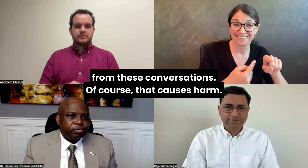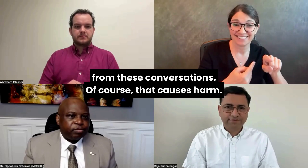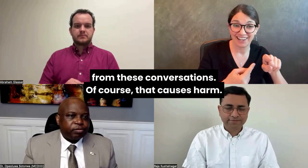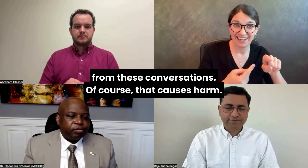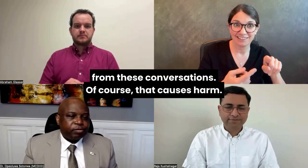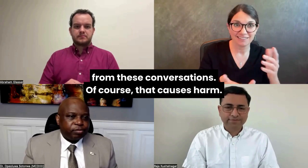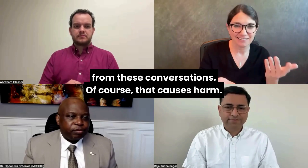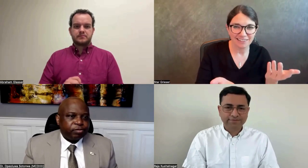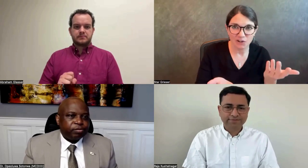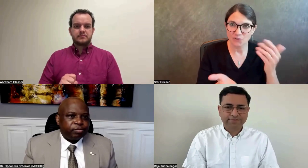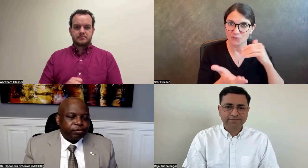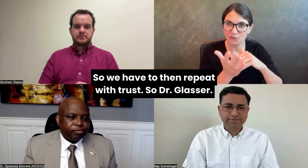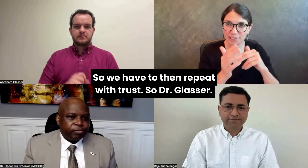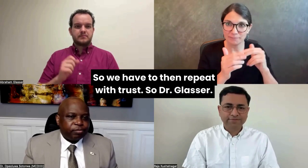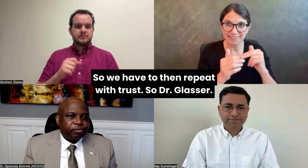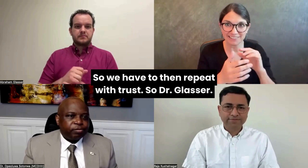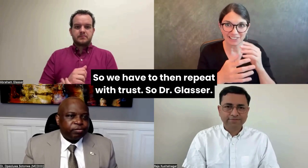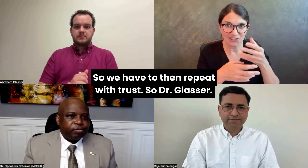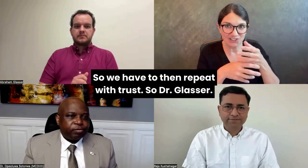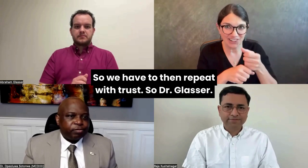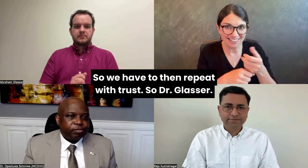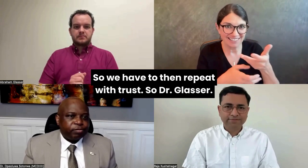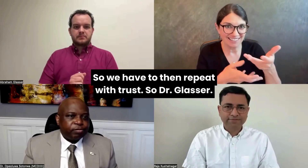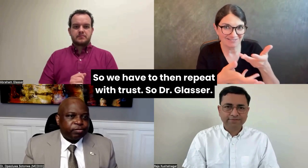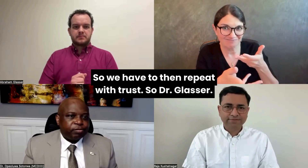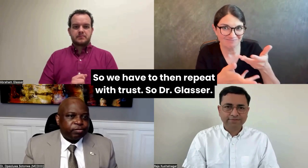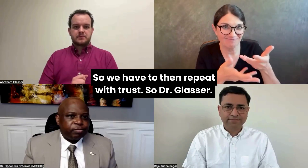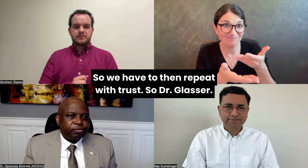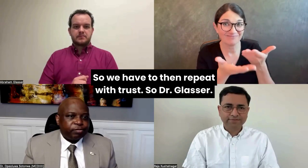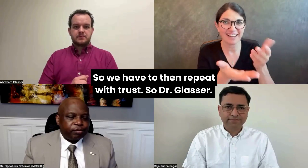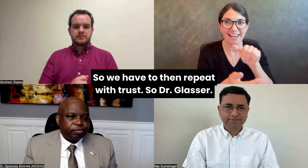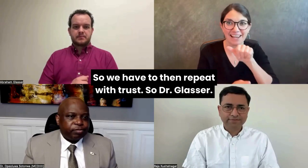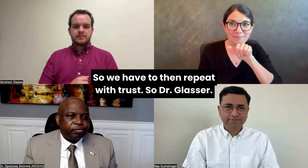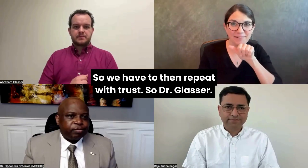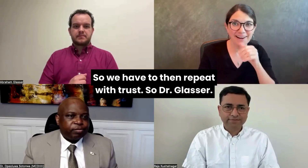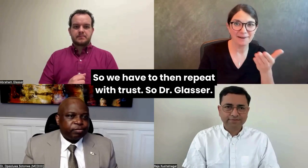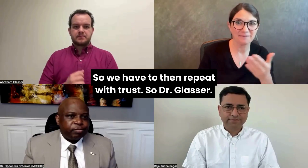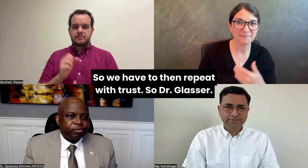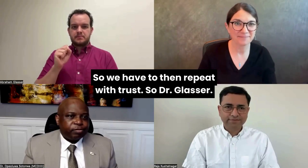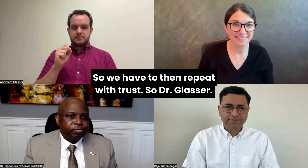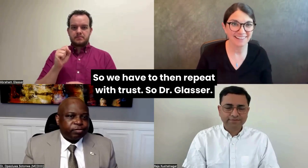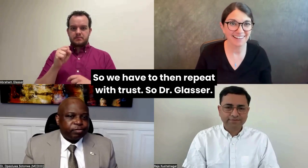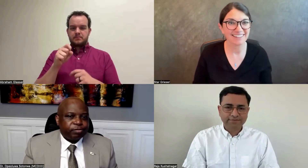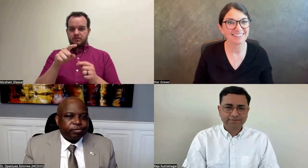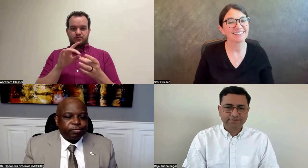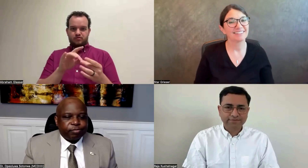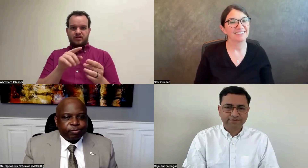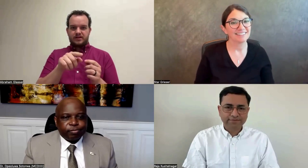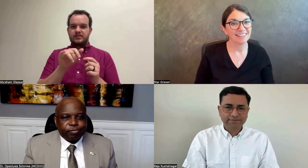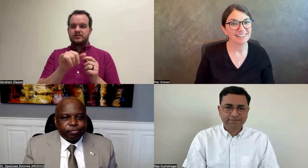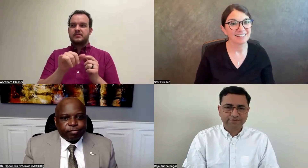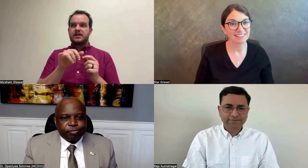So we have to then repeat with trust. So Dr. Glasser. Yes, Dr. Glasser here.